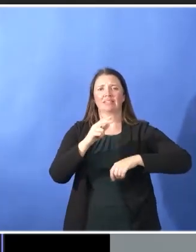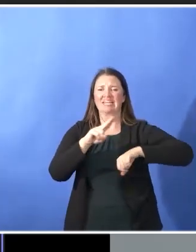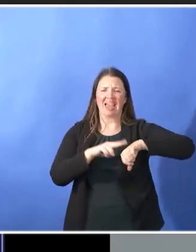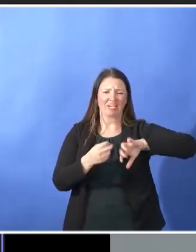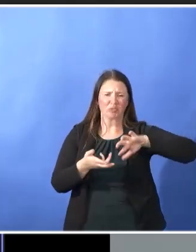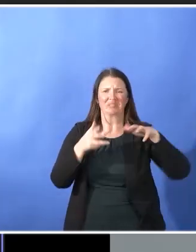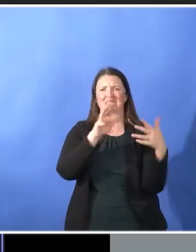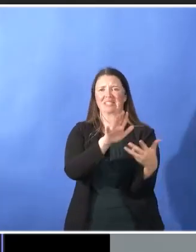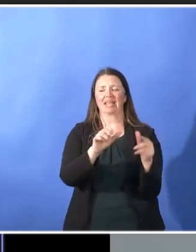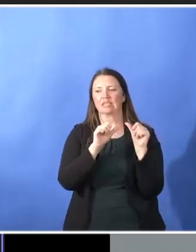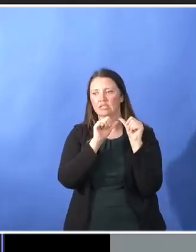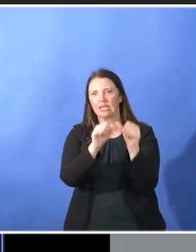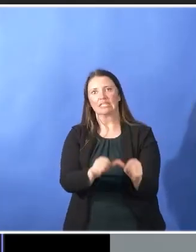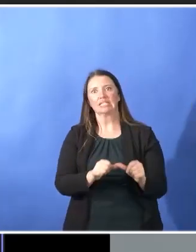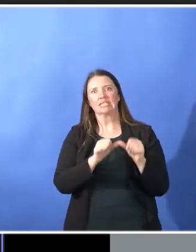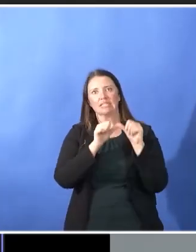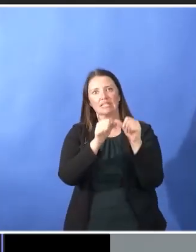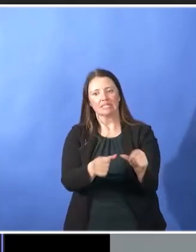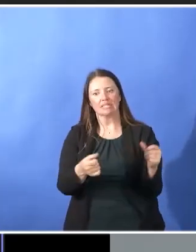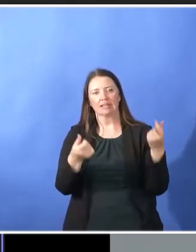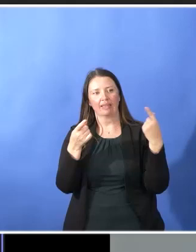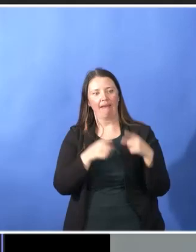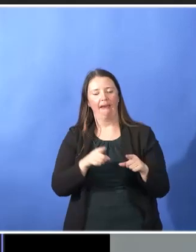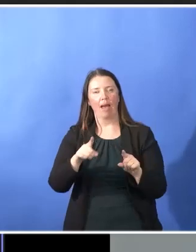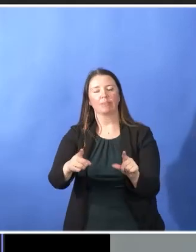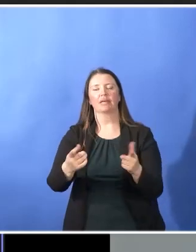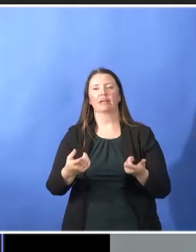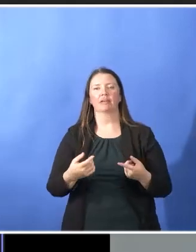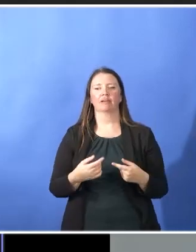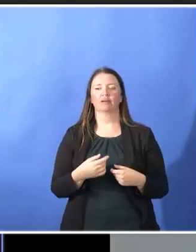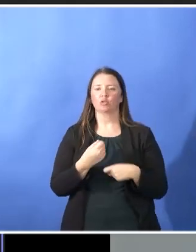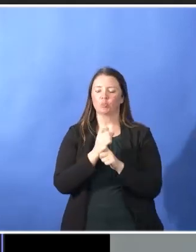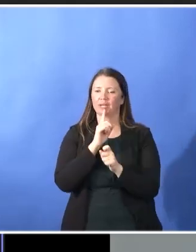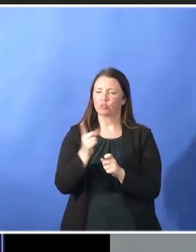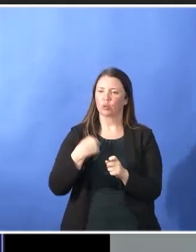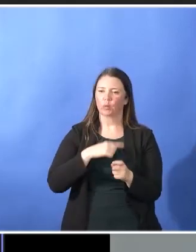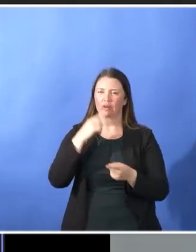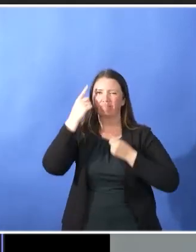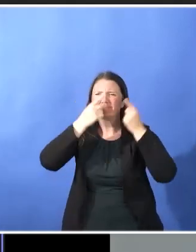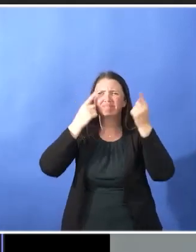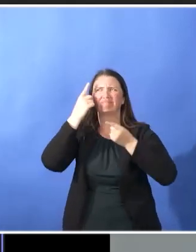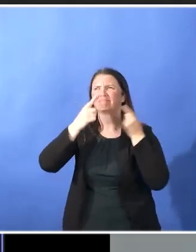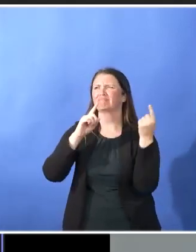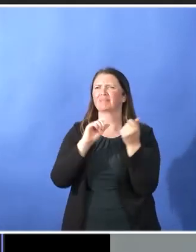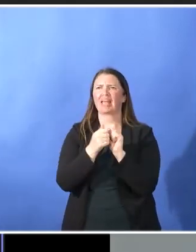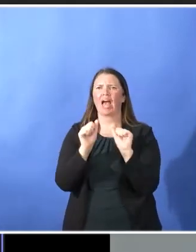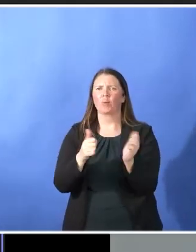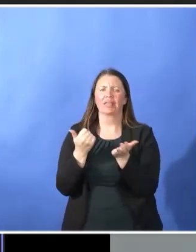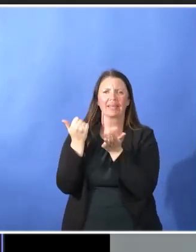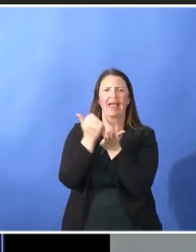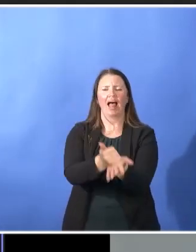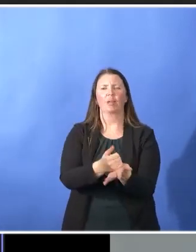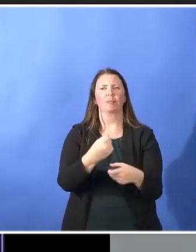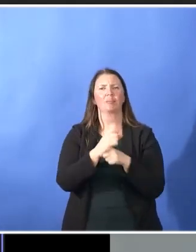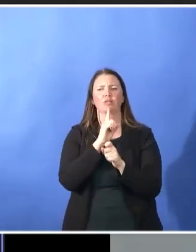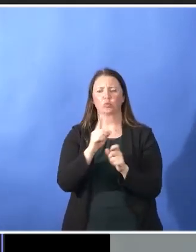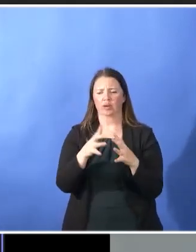THIS SEEMS TO BE COMING OUR WAY AND IT WILL BE THOUGHTFUL ON HELPING US, THE AMERICANS, THROUGH THESE HARD TIMES AND